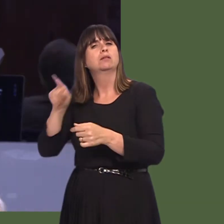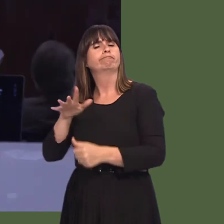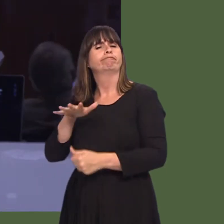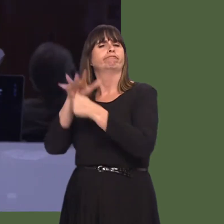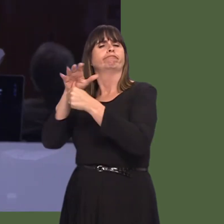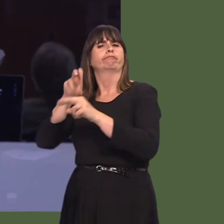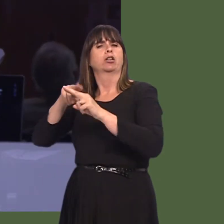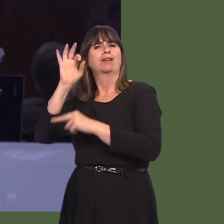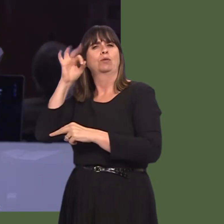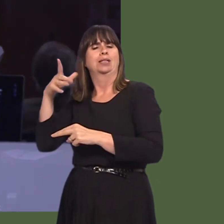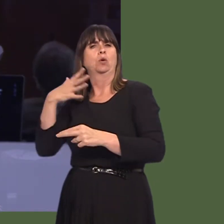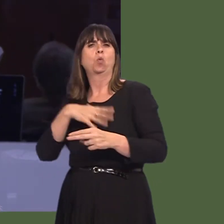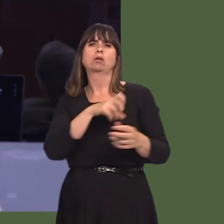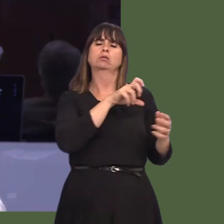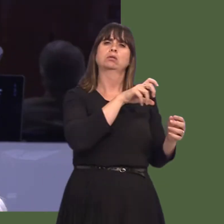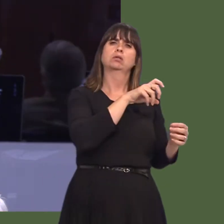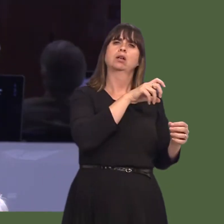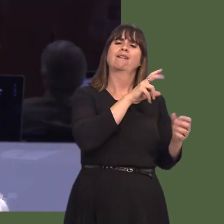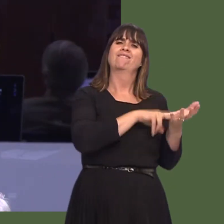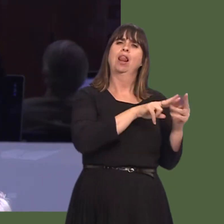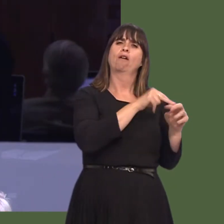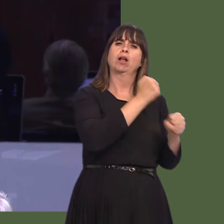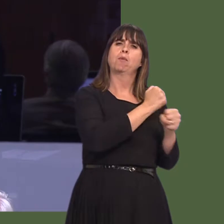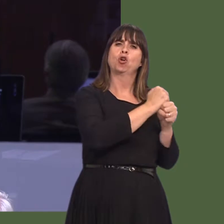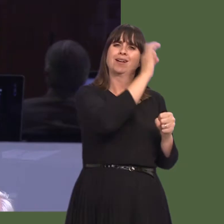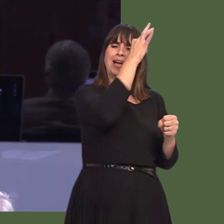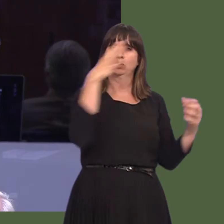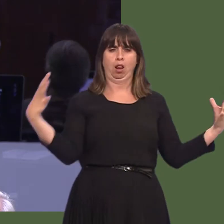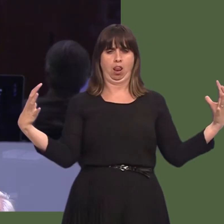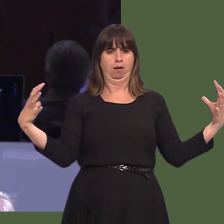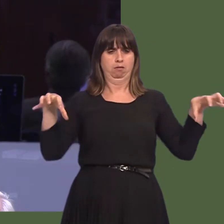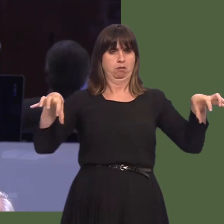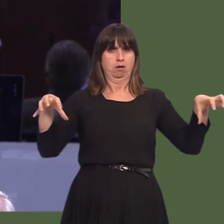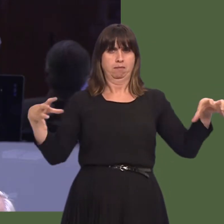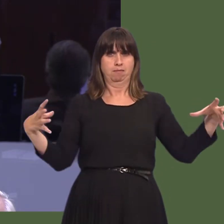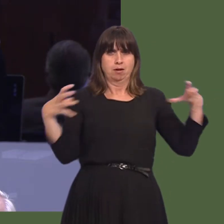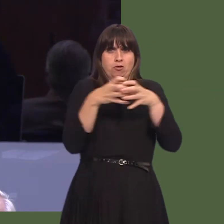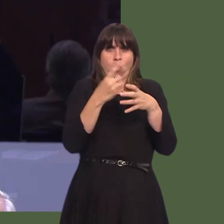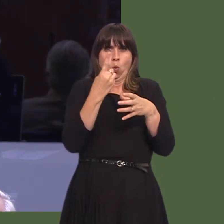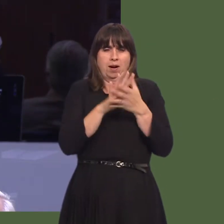with the Vale of Glamorgan Council, principally so Cardiff can build more houses on land in the Vale.